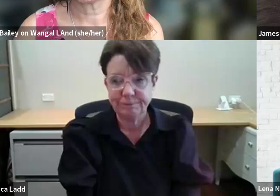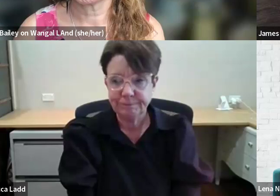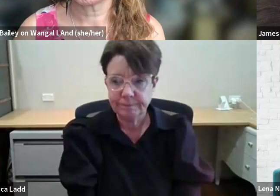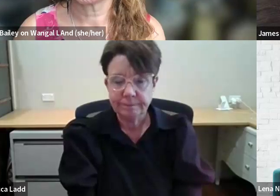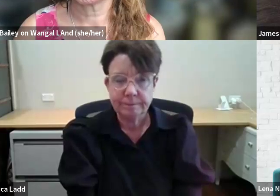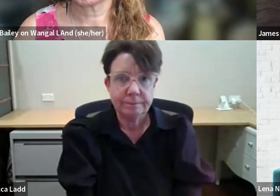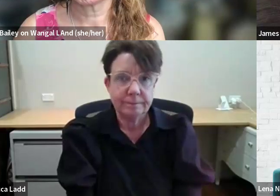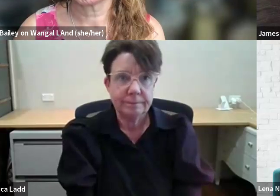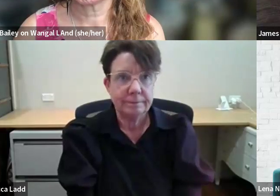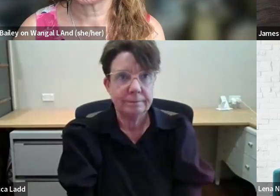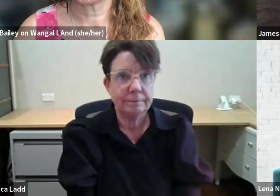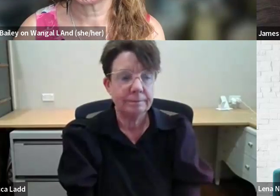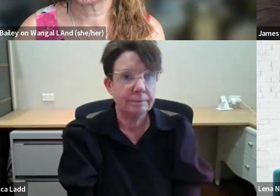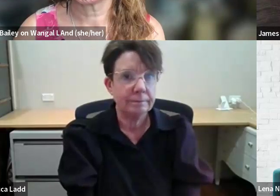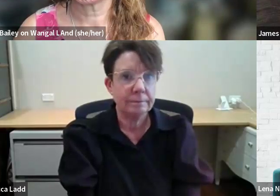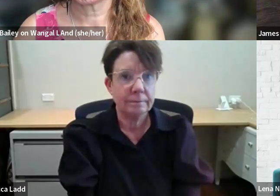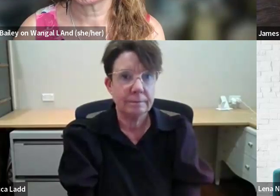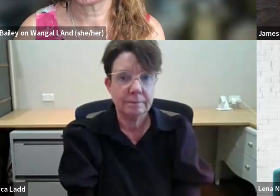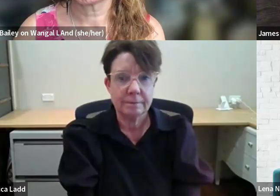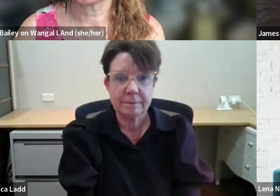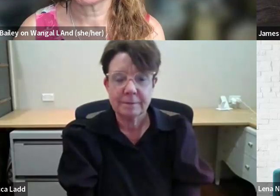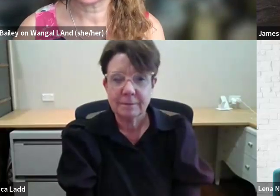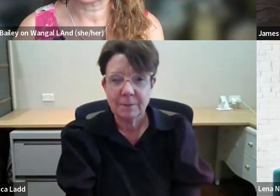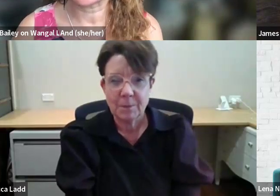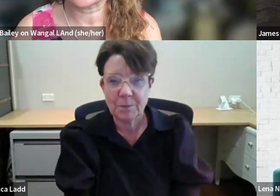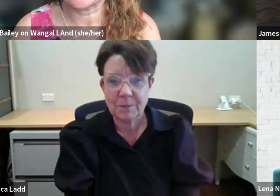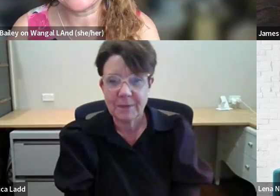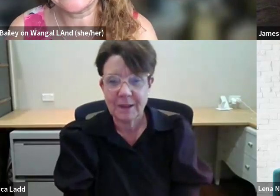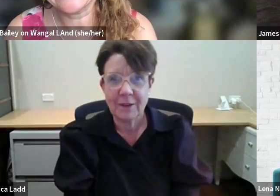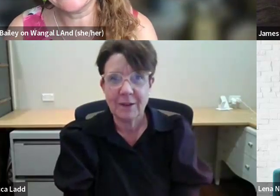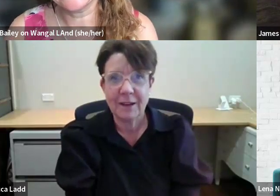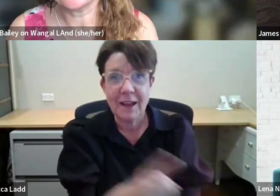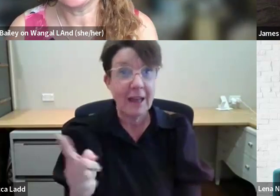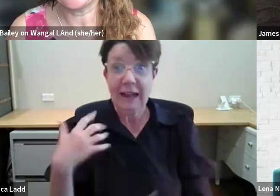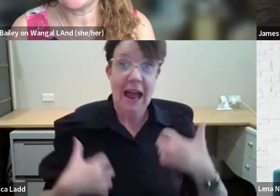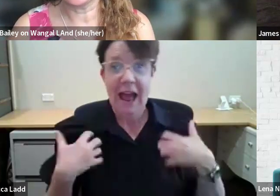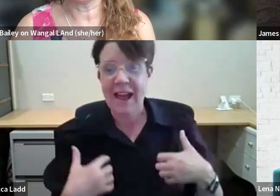Have a governance and exciting? >> It does sound exciting, I would talk to you at a party